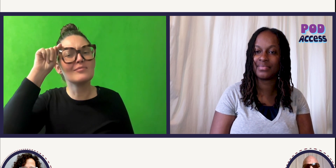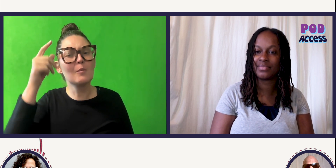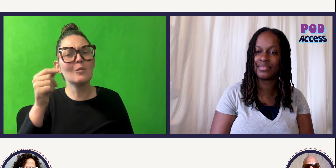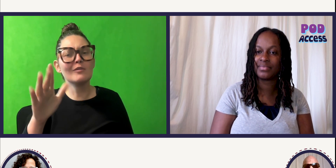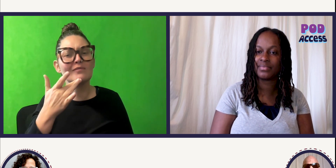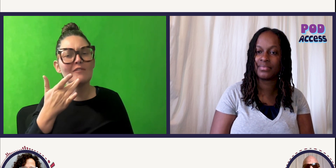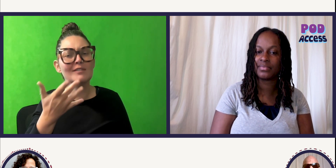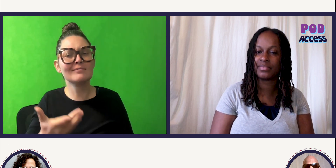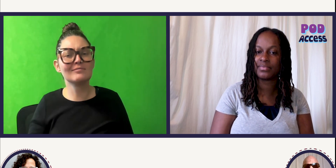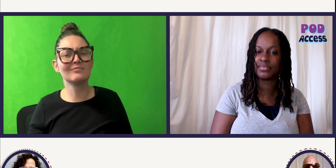Thomas, what's your favorite?